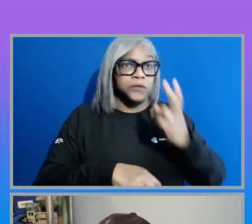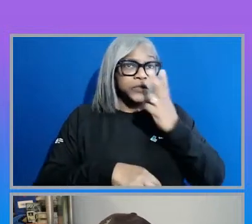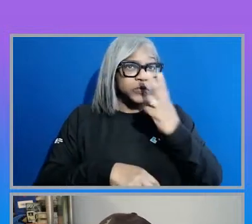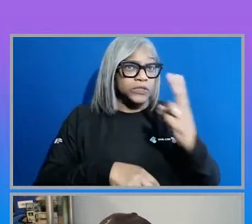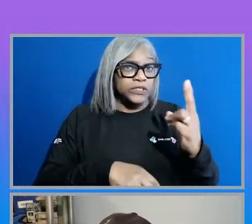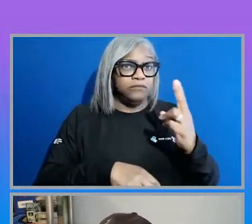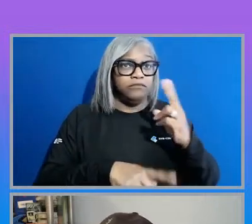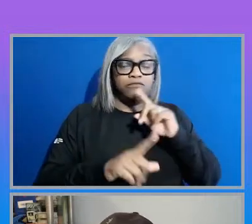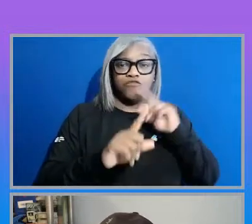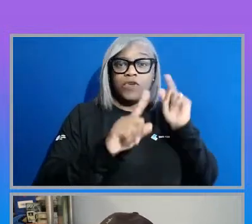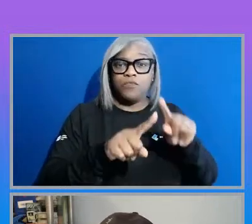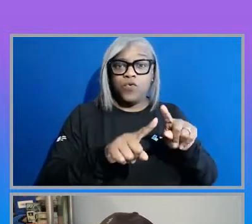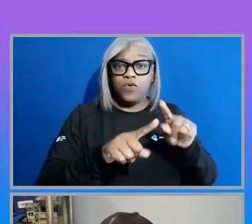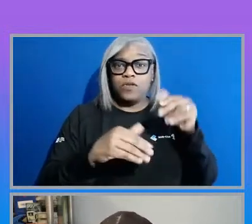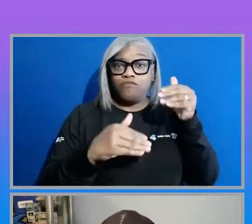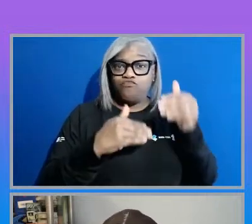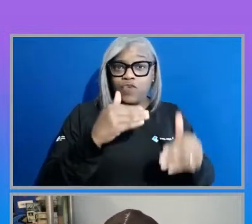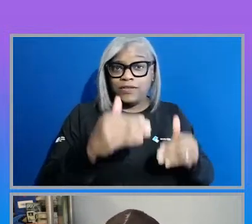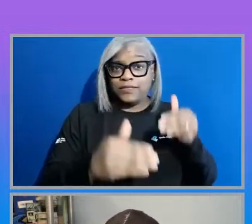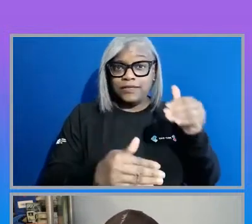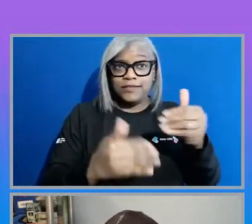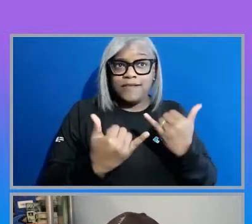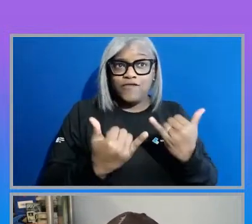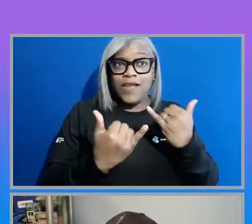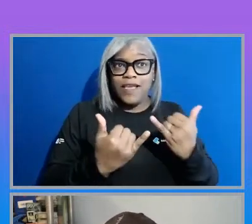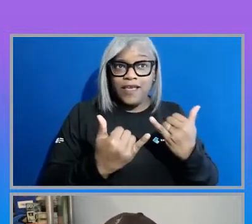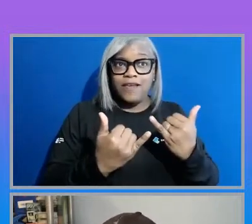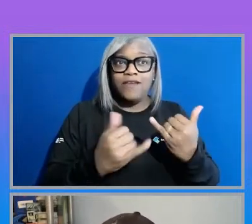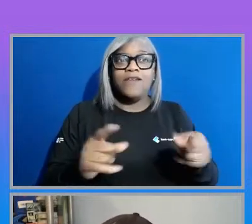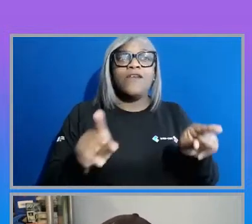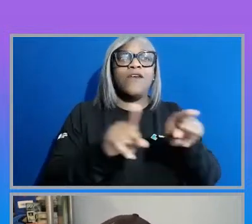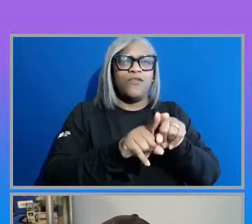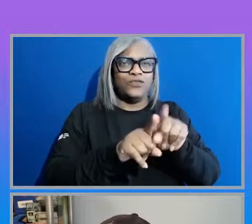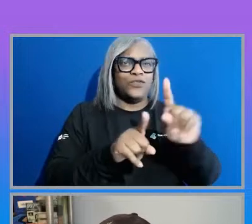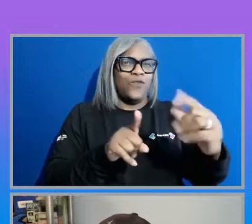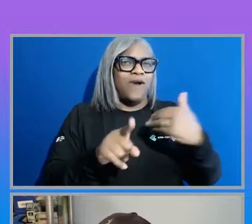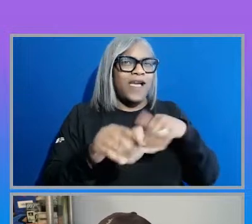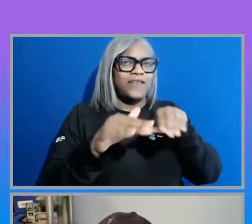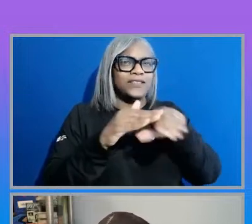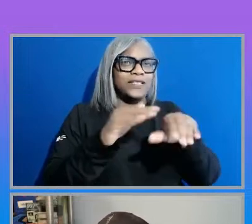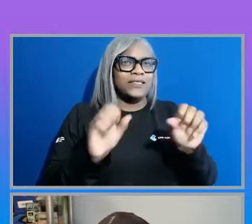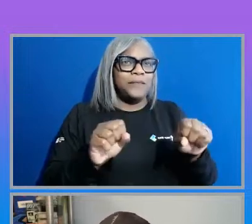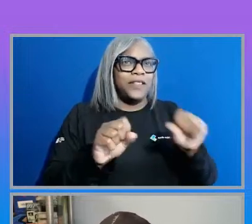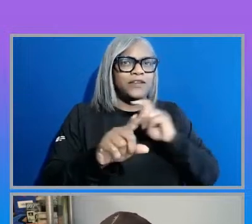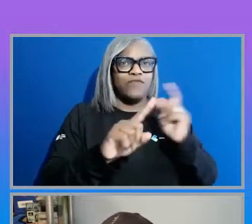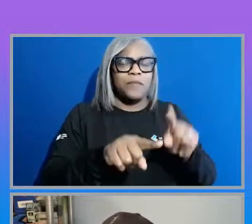it's processing the report. And I have a an accessibility